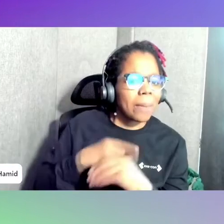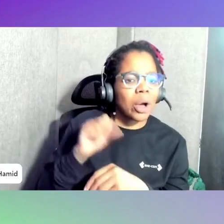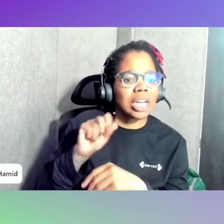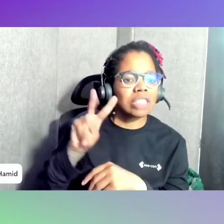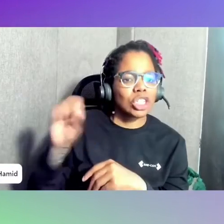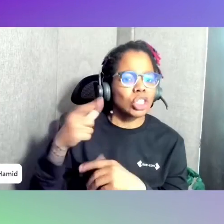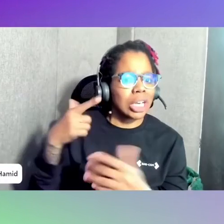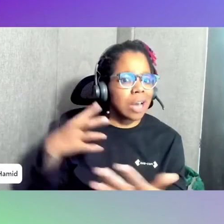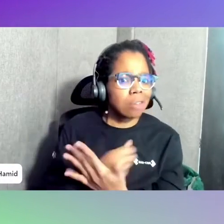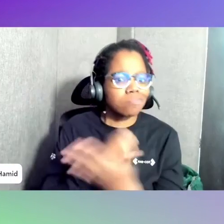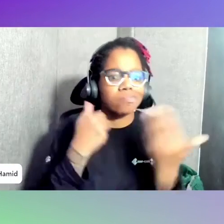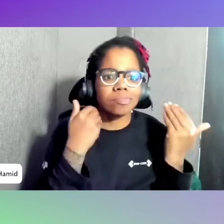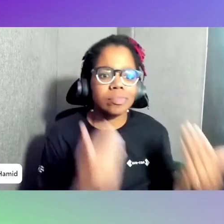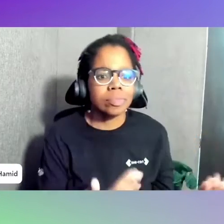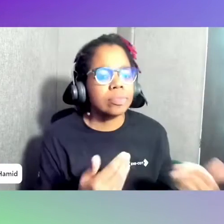were created, she turned me on